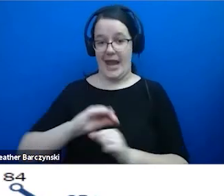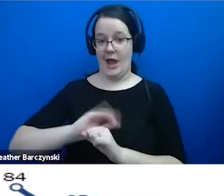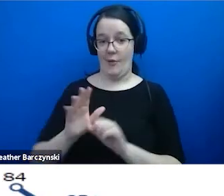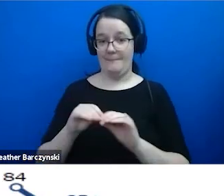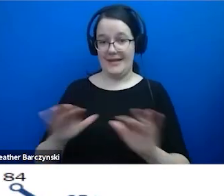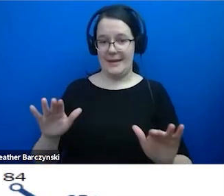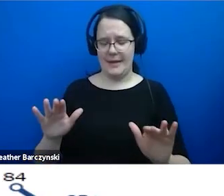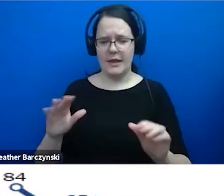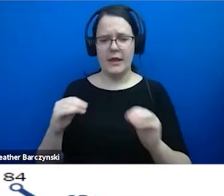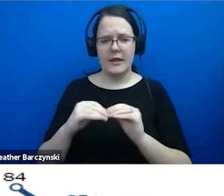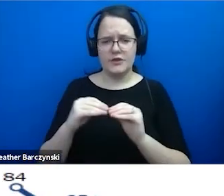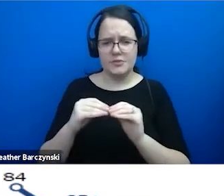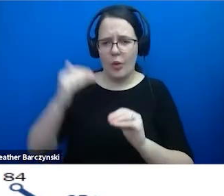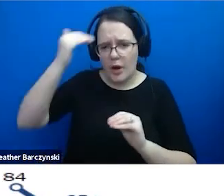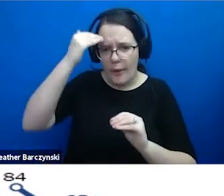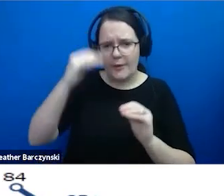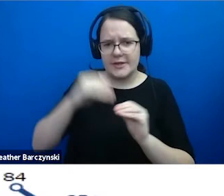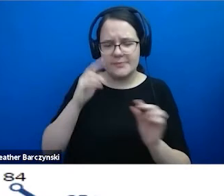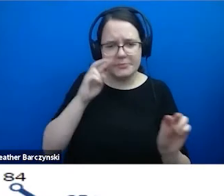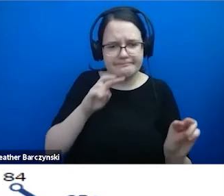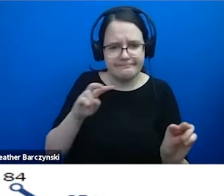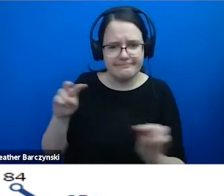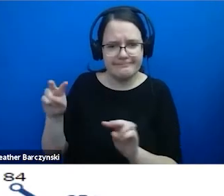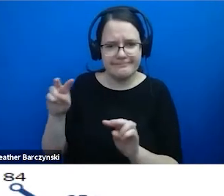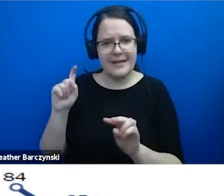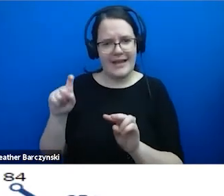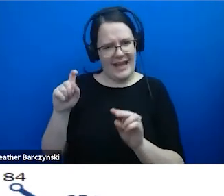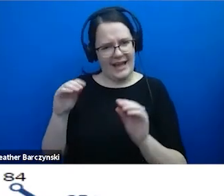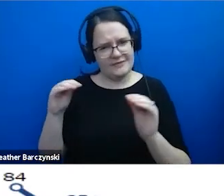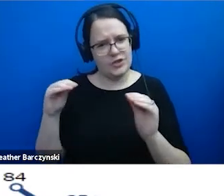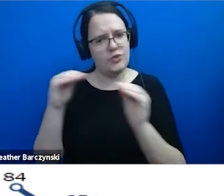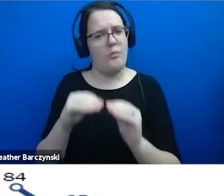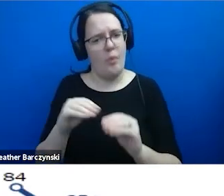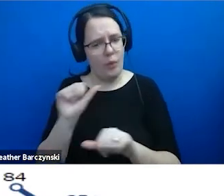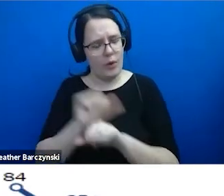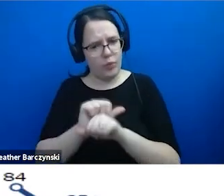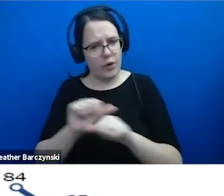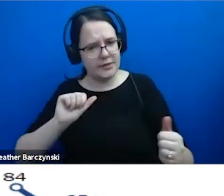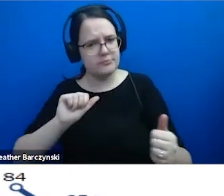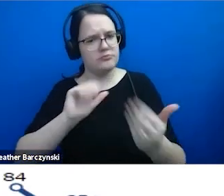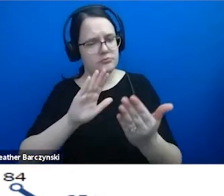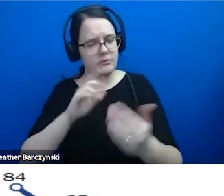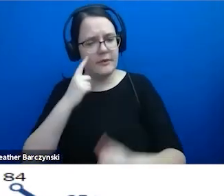awareness and vigilance um that we have to work that much harder um to to understand some of the